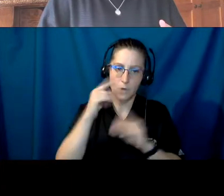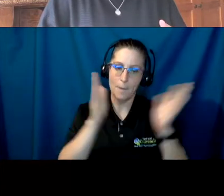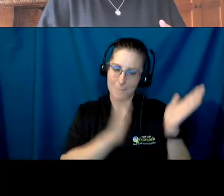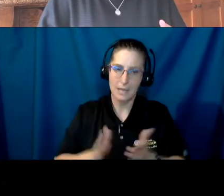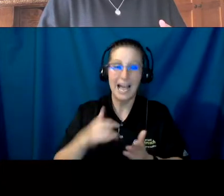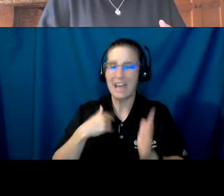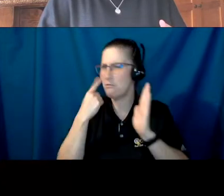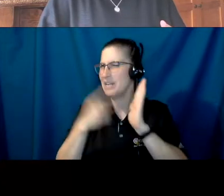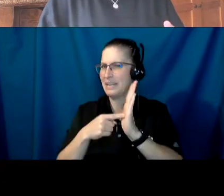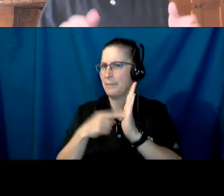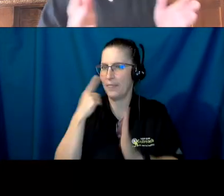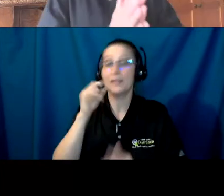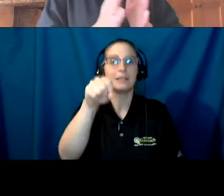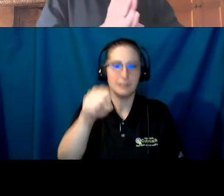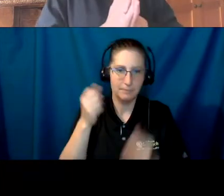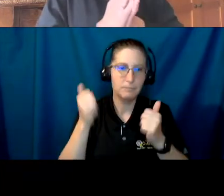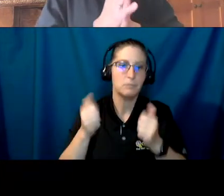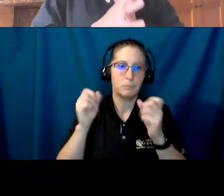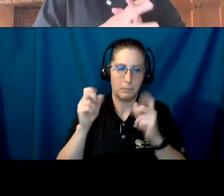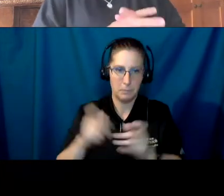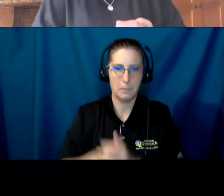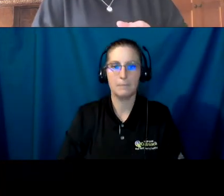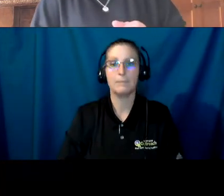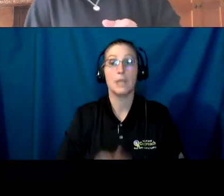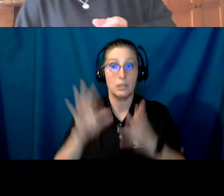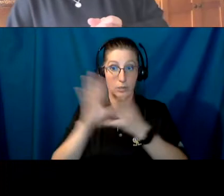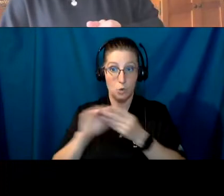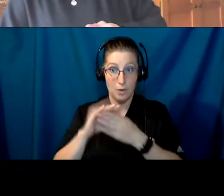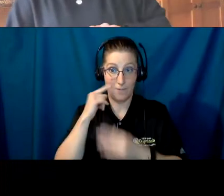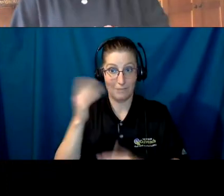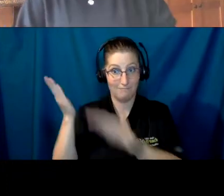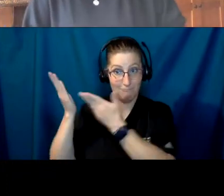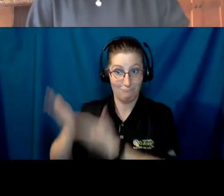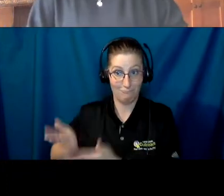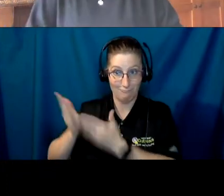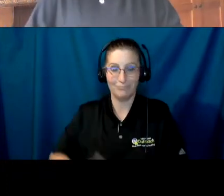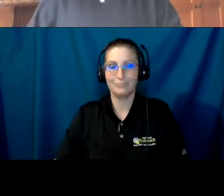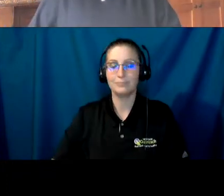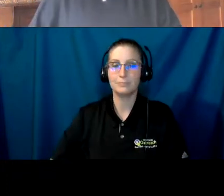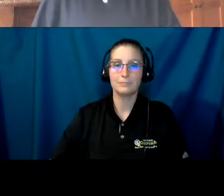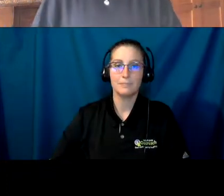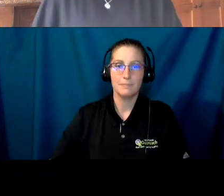example next to show you Okay, yeah, so I have a story here. So this is, this is a class,